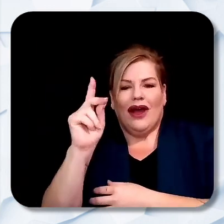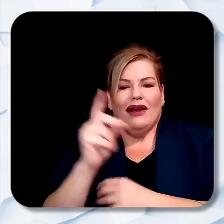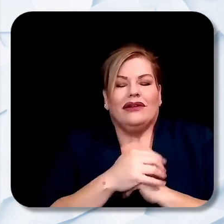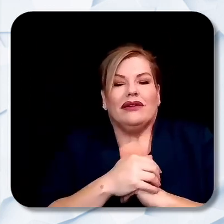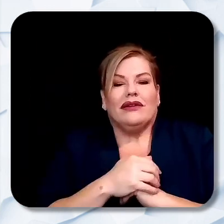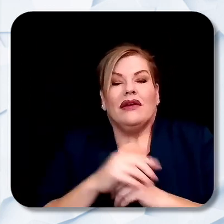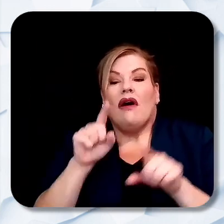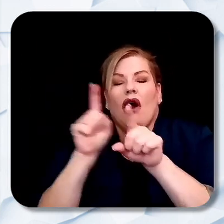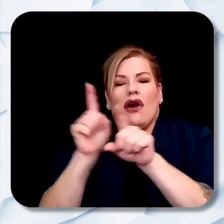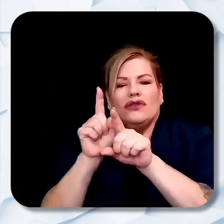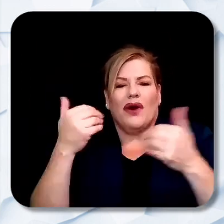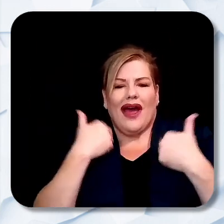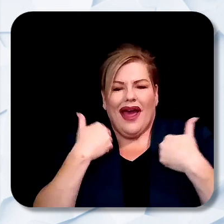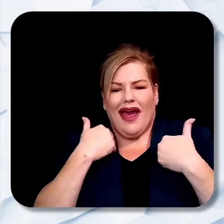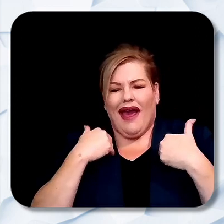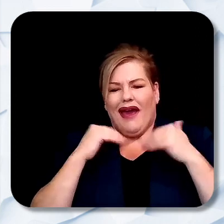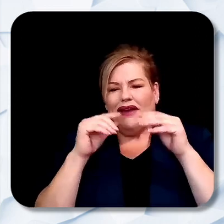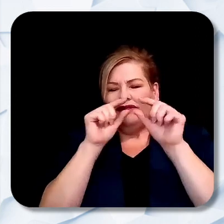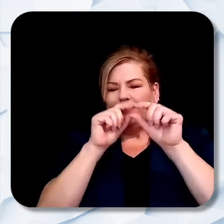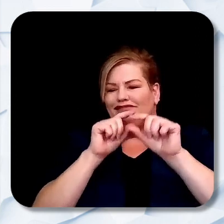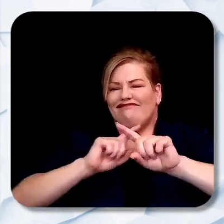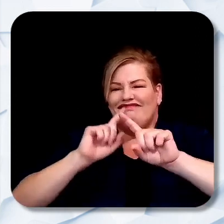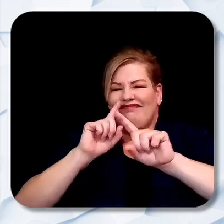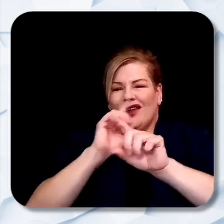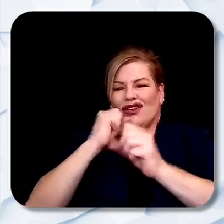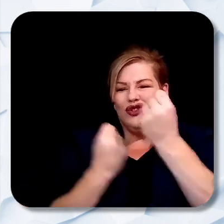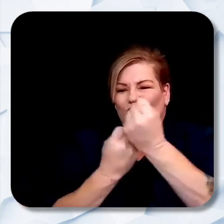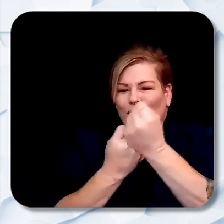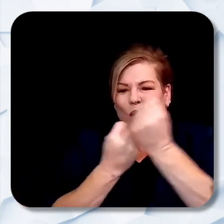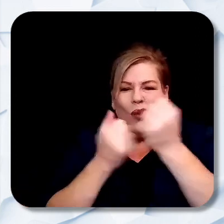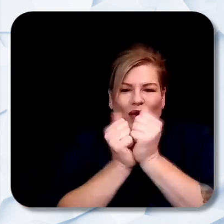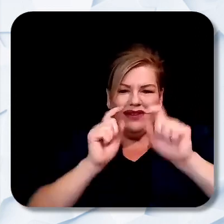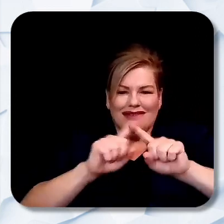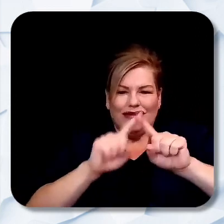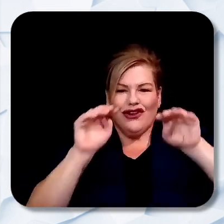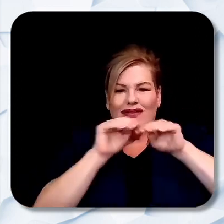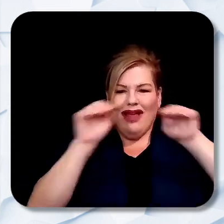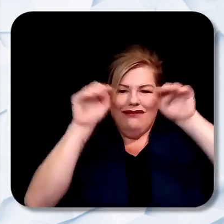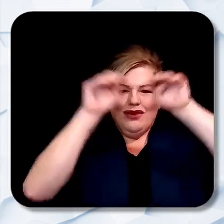system of support framework as a universe support for all students across all grade levels,